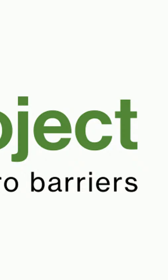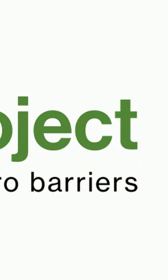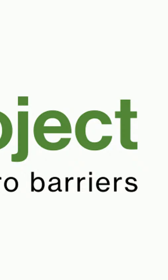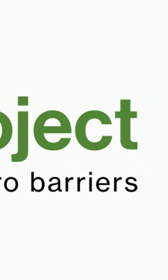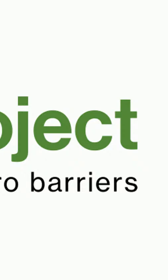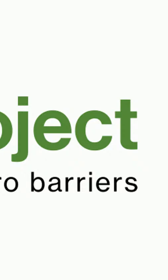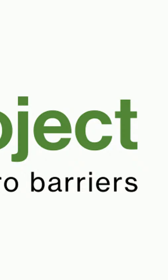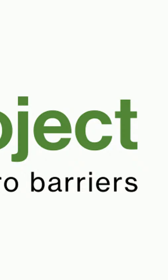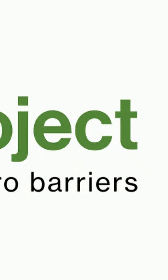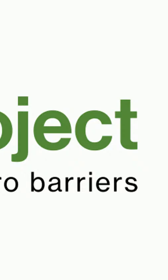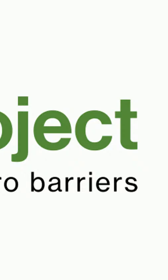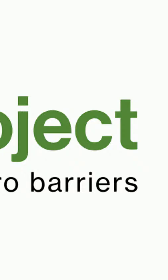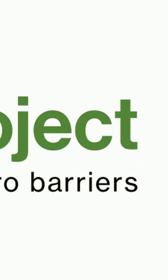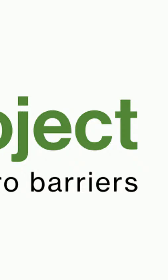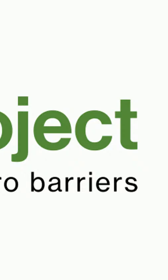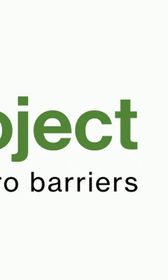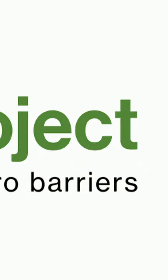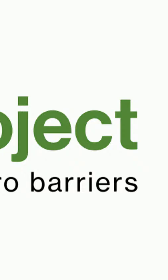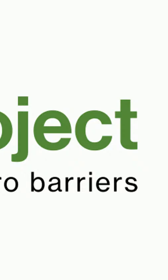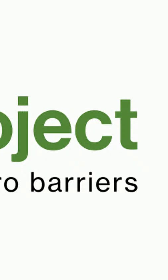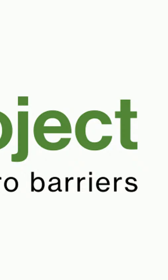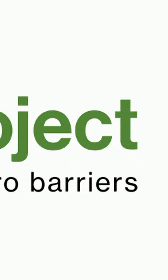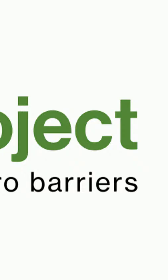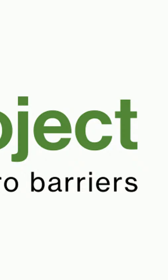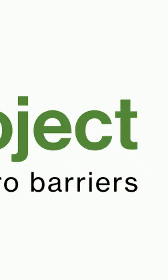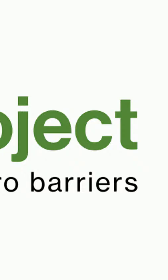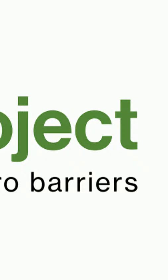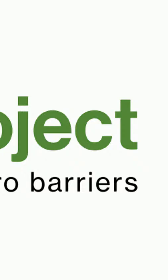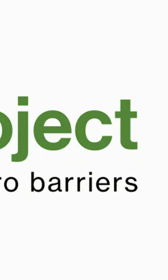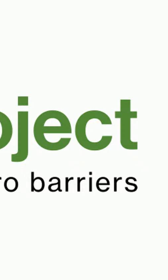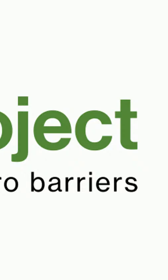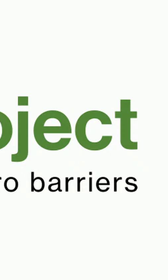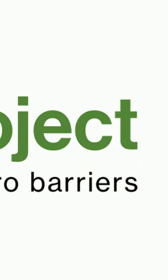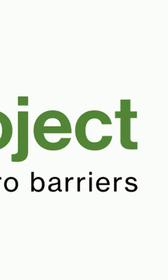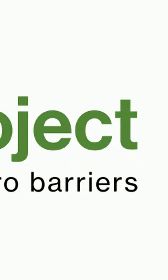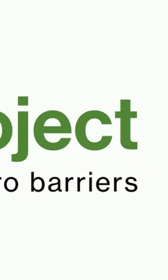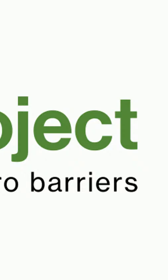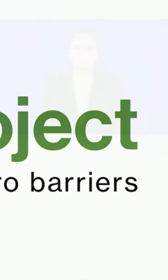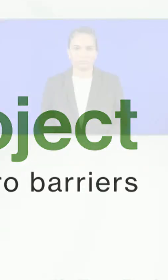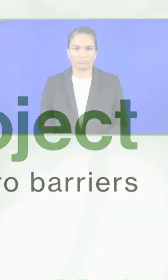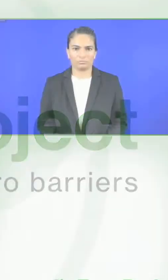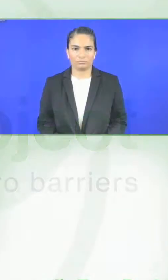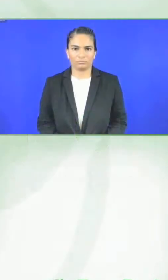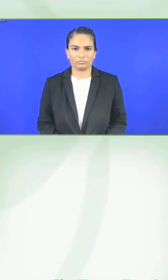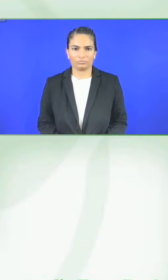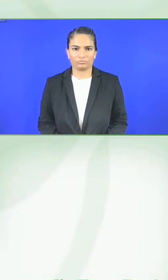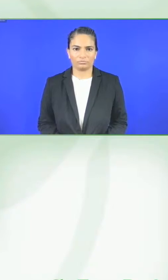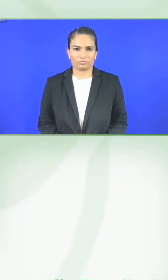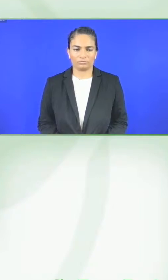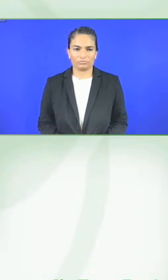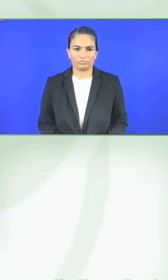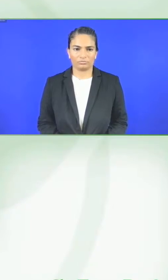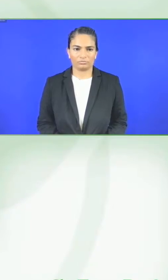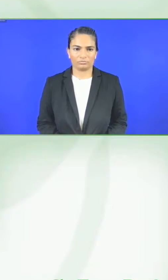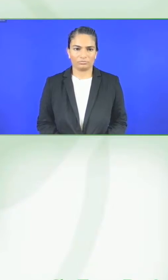Good morning ladies and gentlemen! How are we doing? You are very chatty!